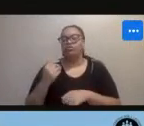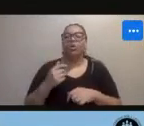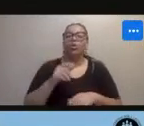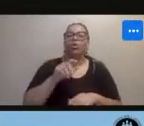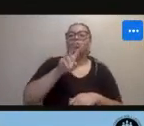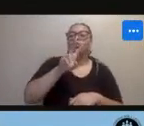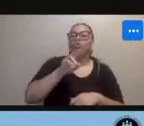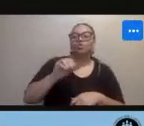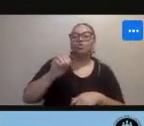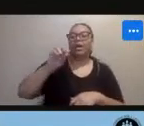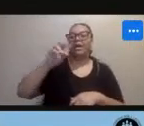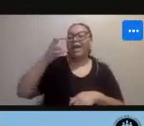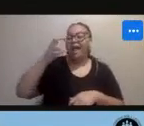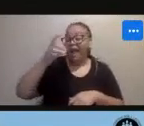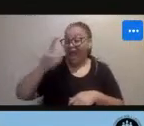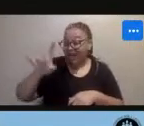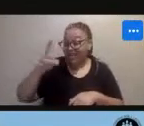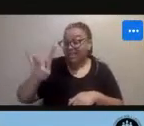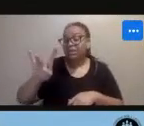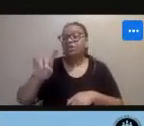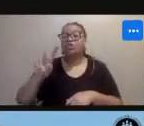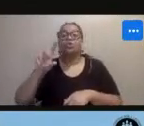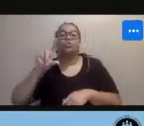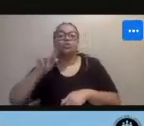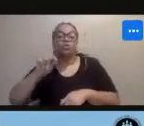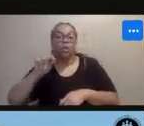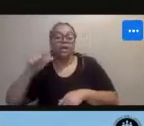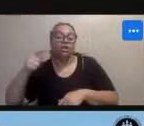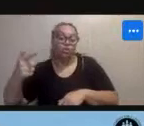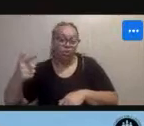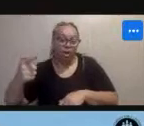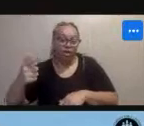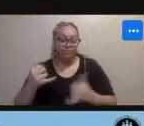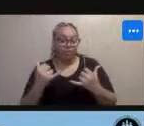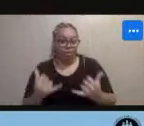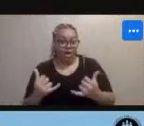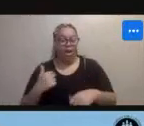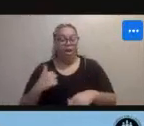SECRETARY FOR THE LAST FOR